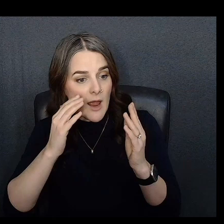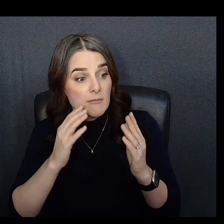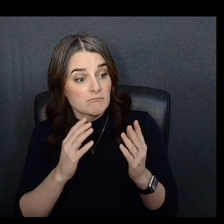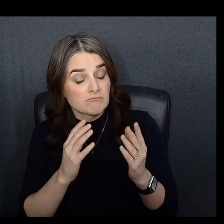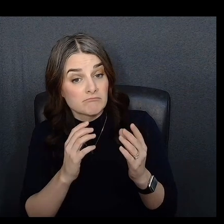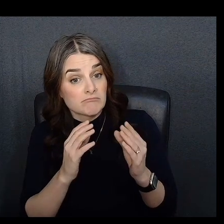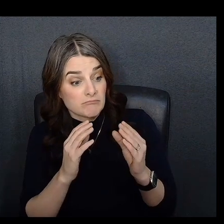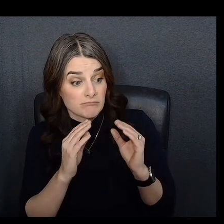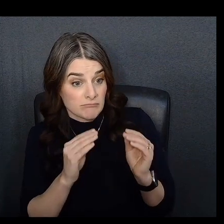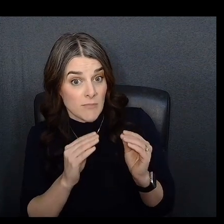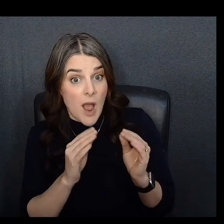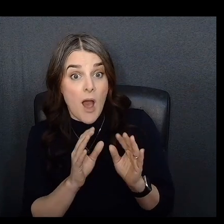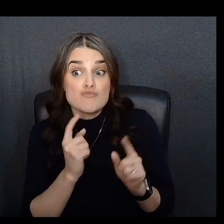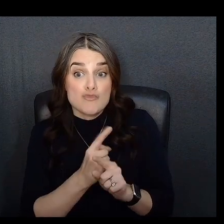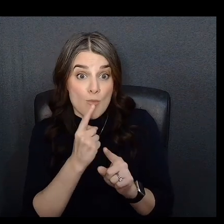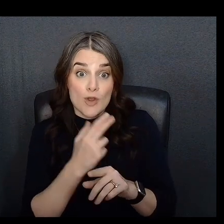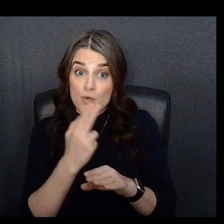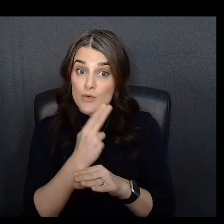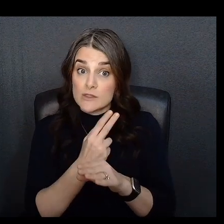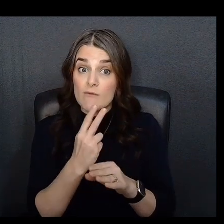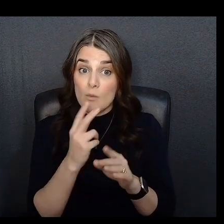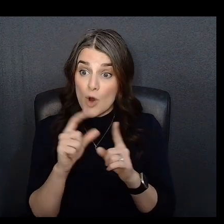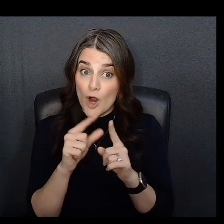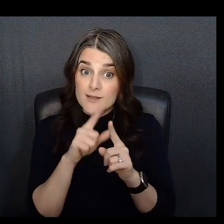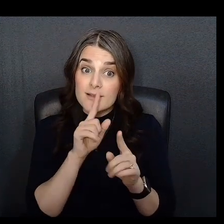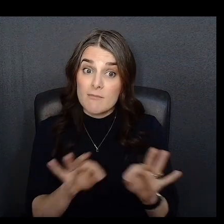So that goes into the idea of private or public.